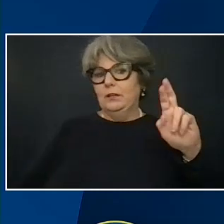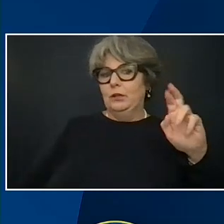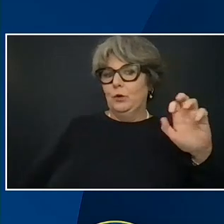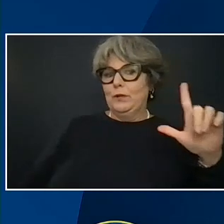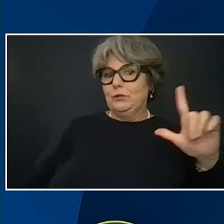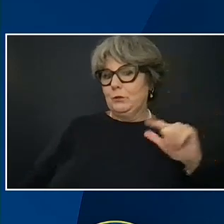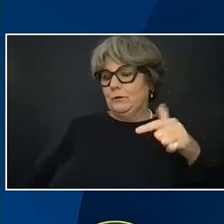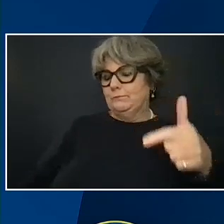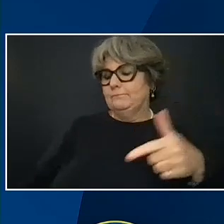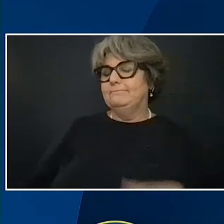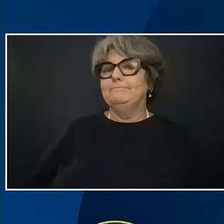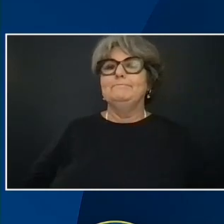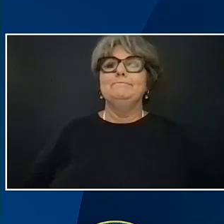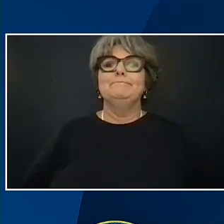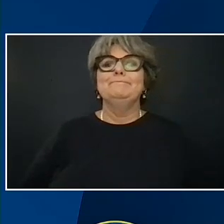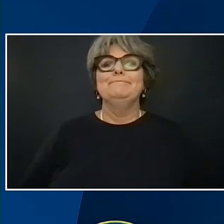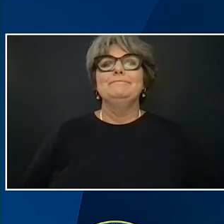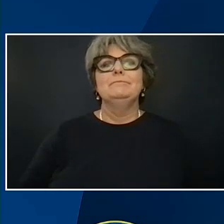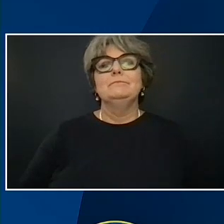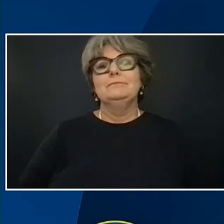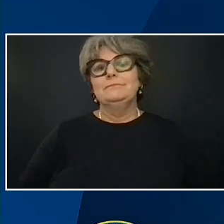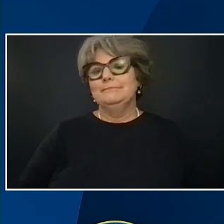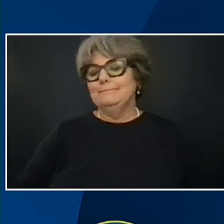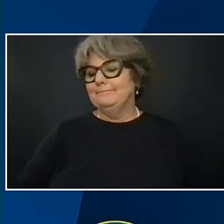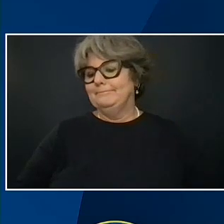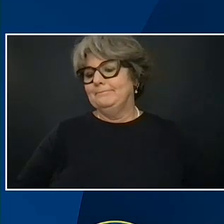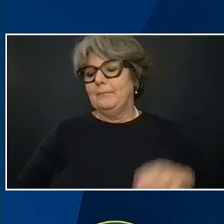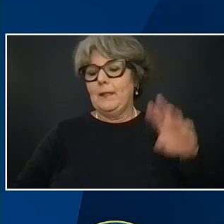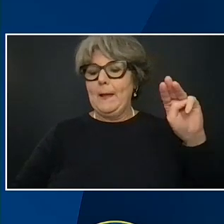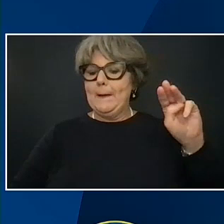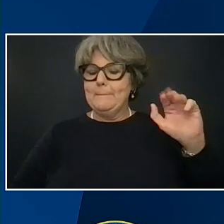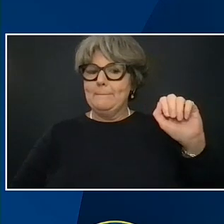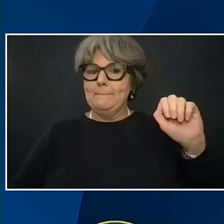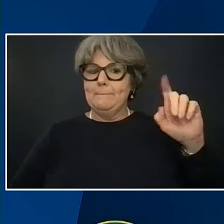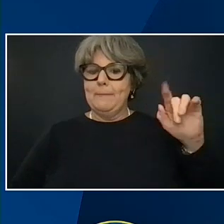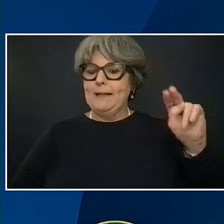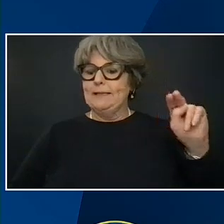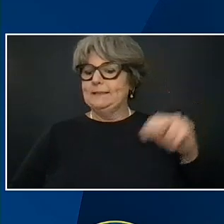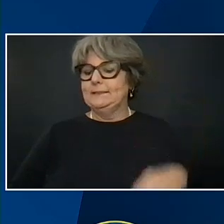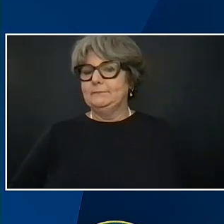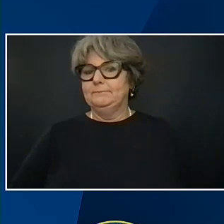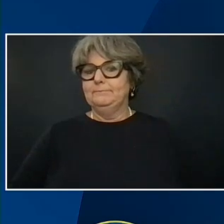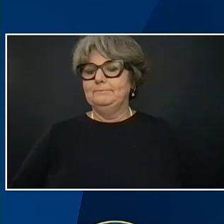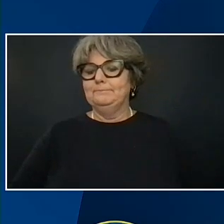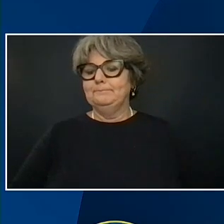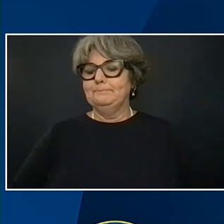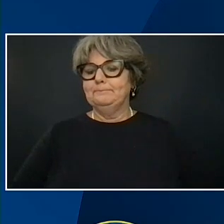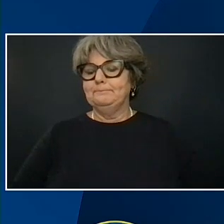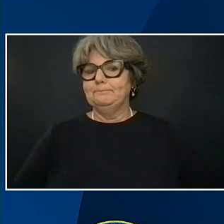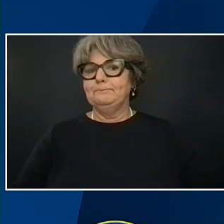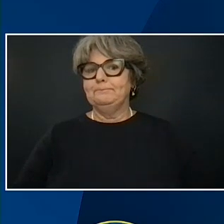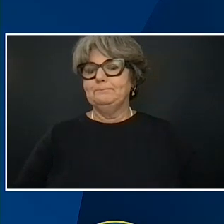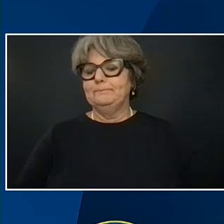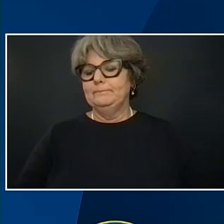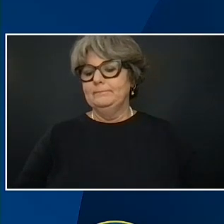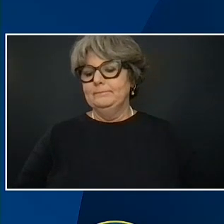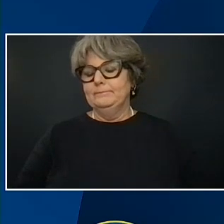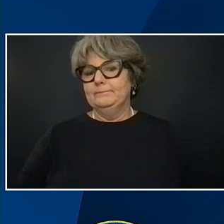Yes, our next speaker is Madison Lewis, who is representing herself. Madison is in the room. Madison?